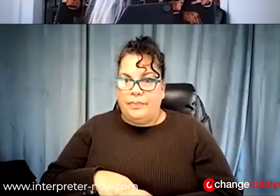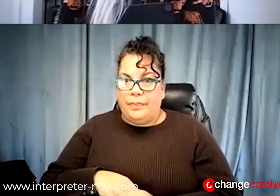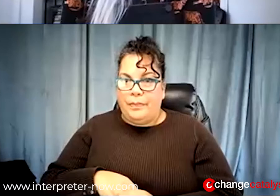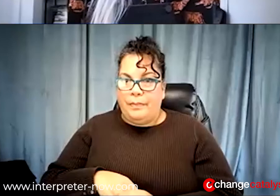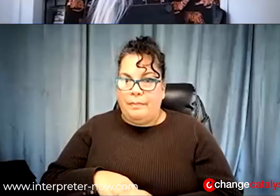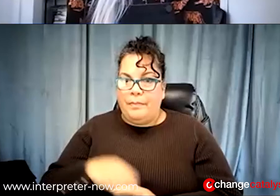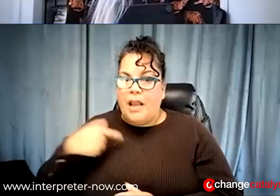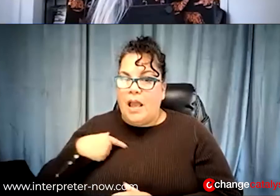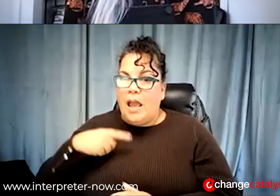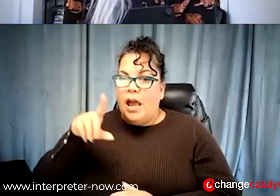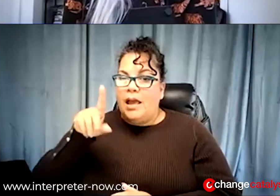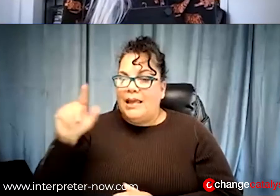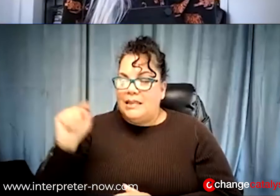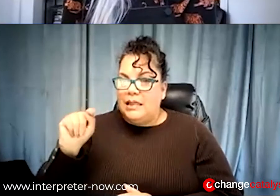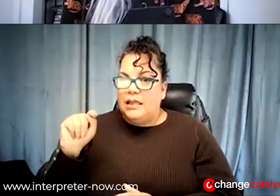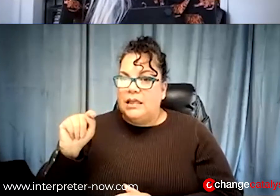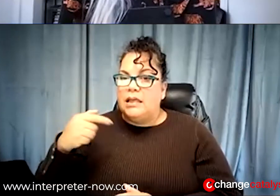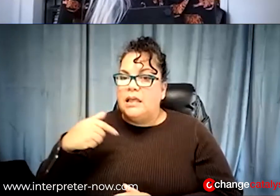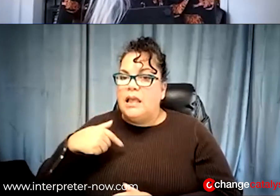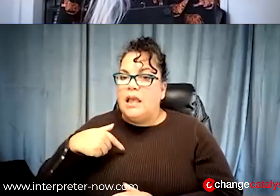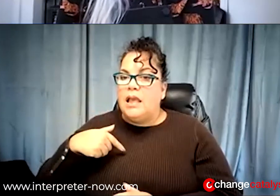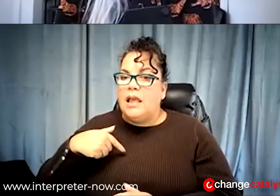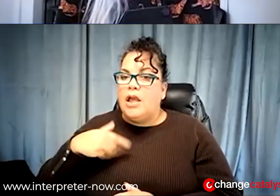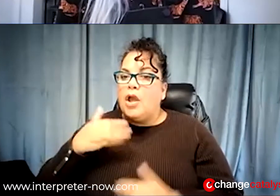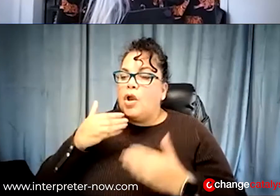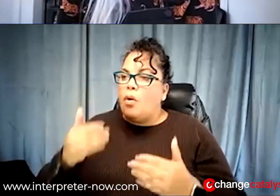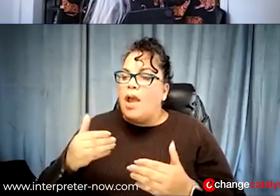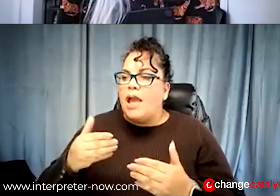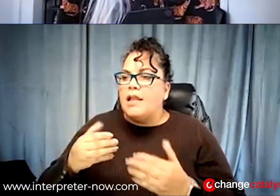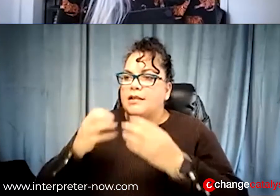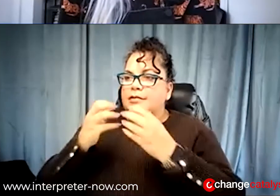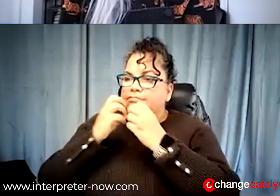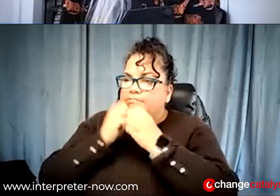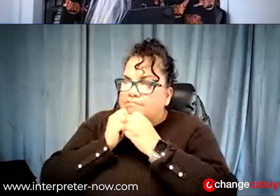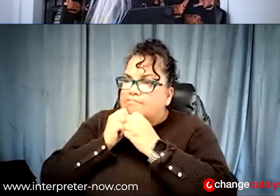I would add to treat yourself with the grace that you extend to others.